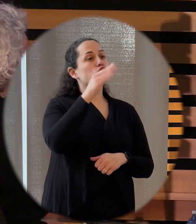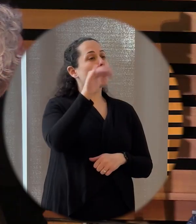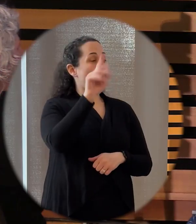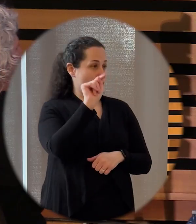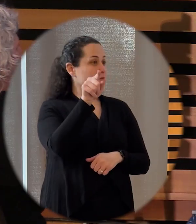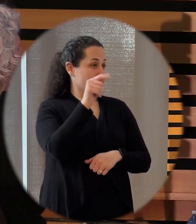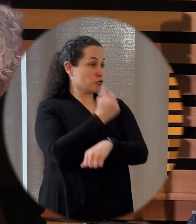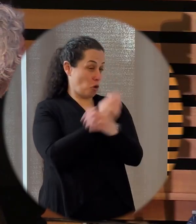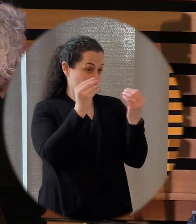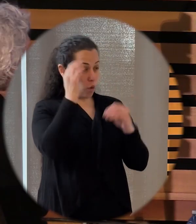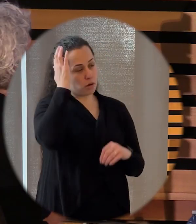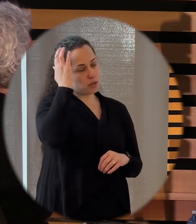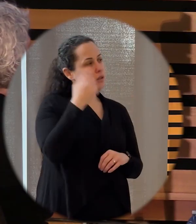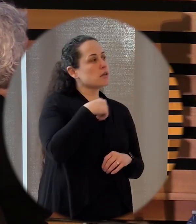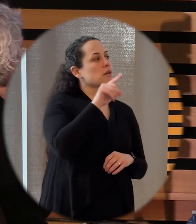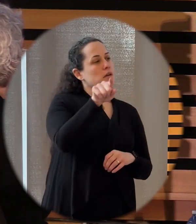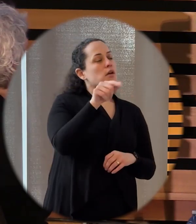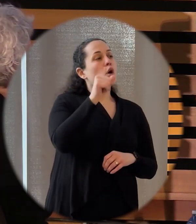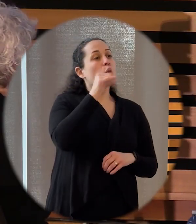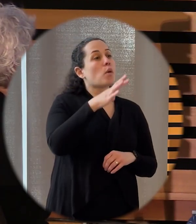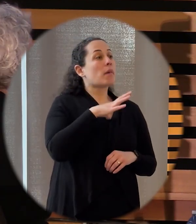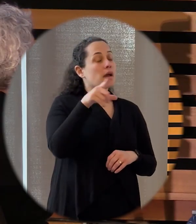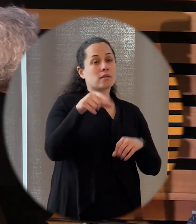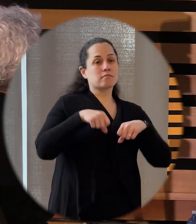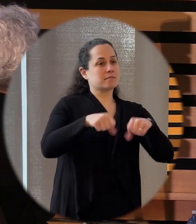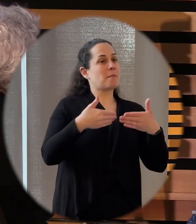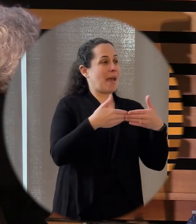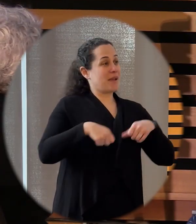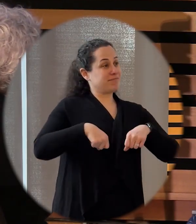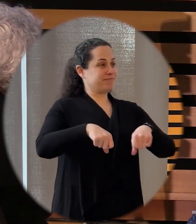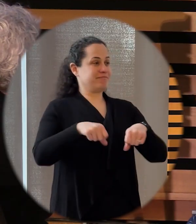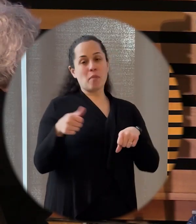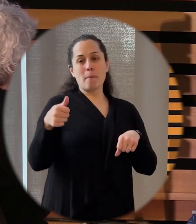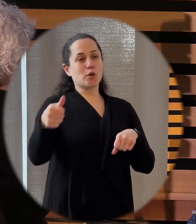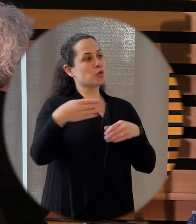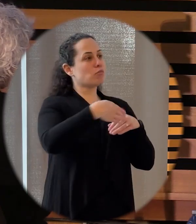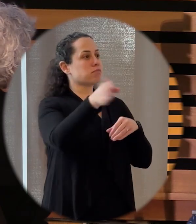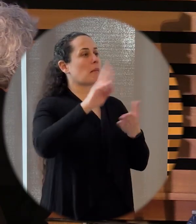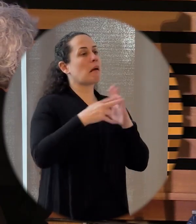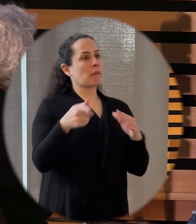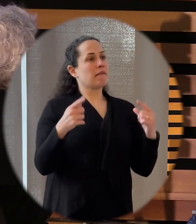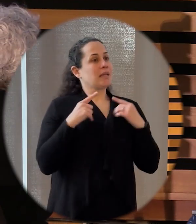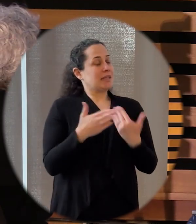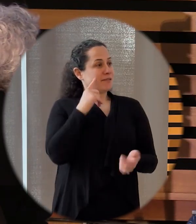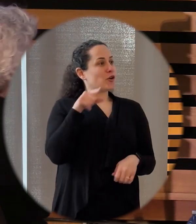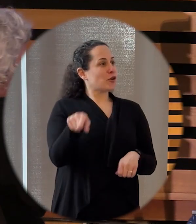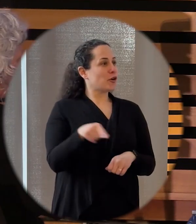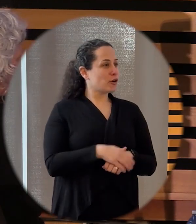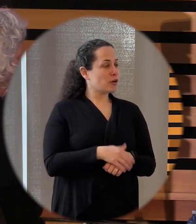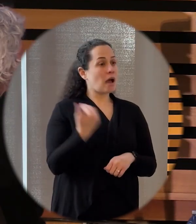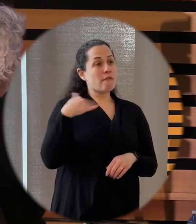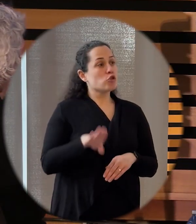a baby pushing a stroller used the automatic door opener to get in. There are ramps everywhere that